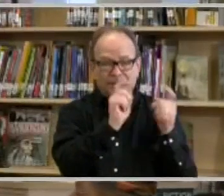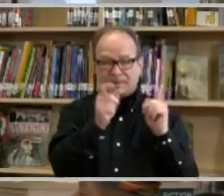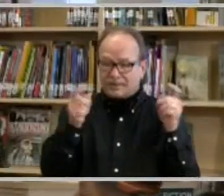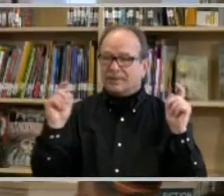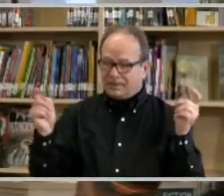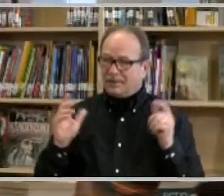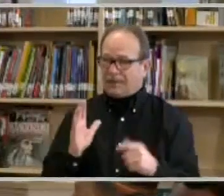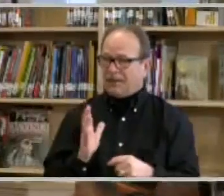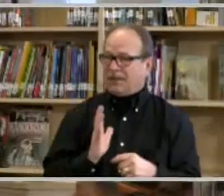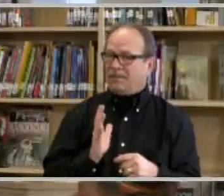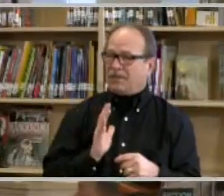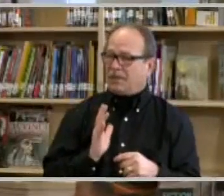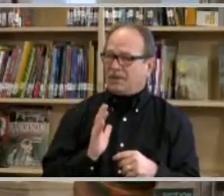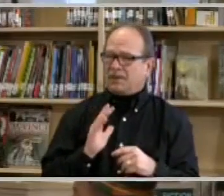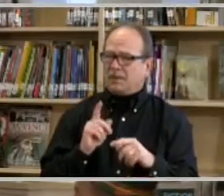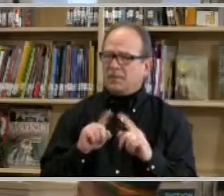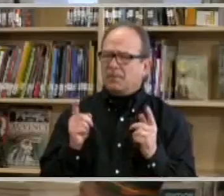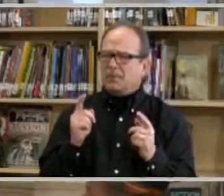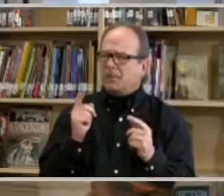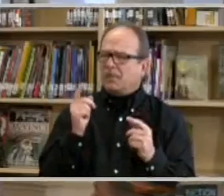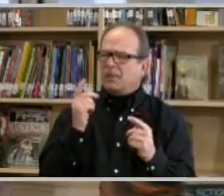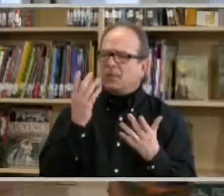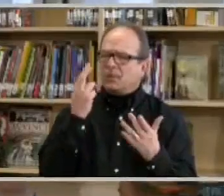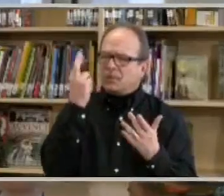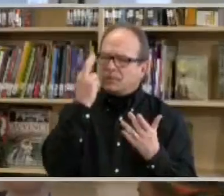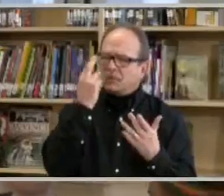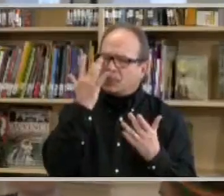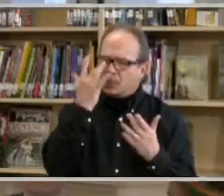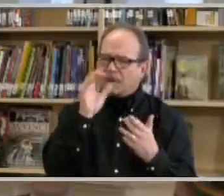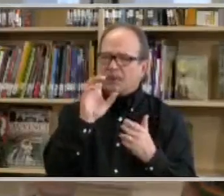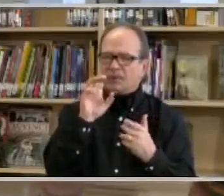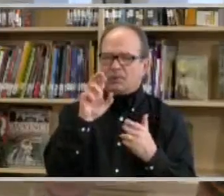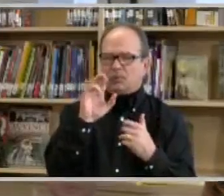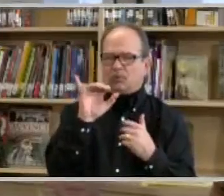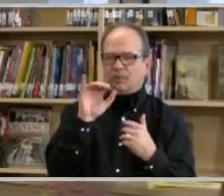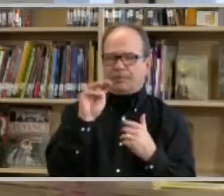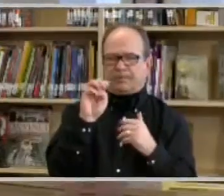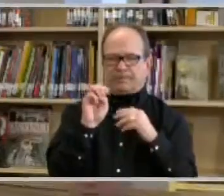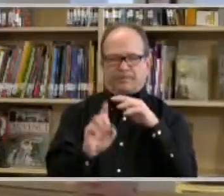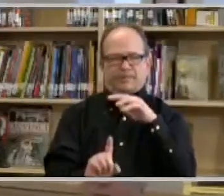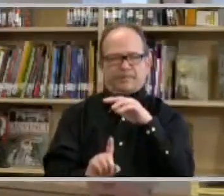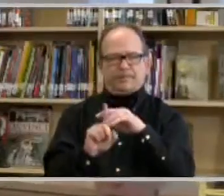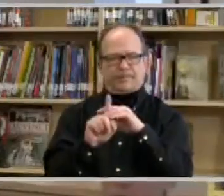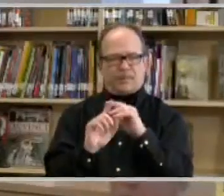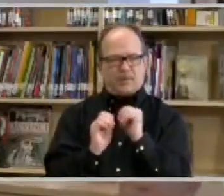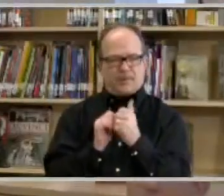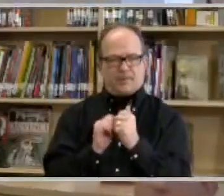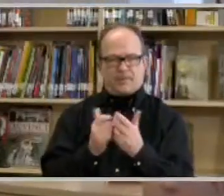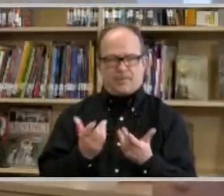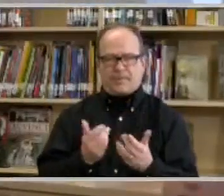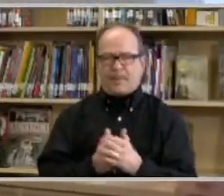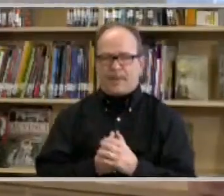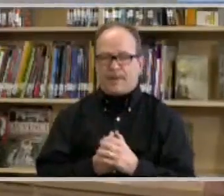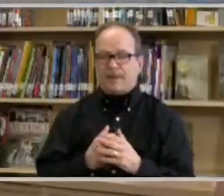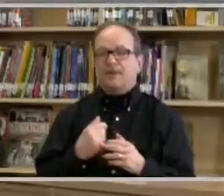RESOURCES TO REACTIONARY MEASURES. WELL, TYRONE. LET ME JUST HOP IN AND I